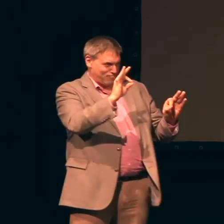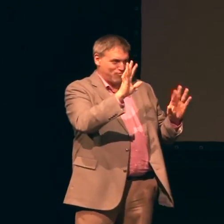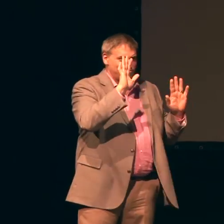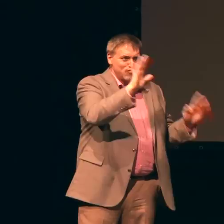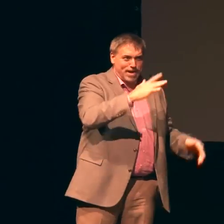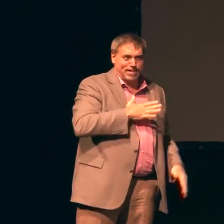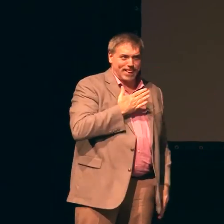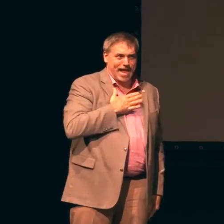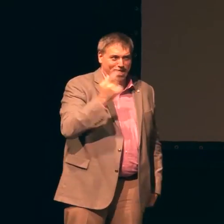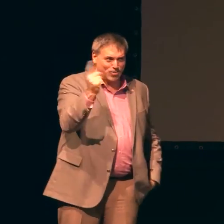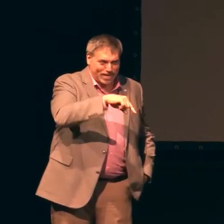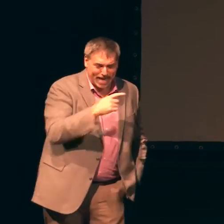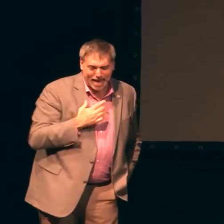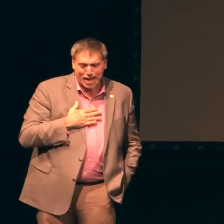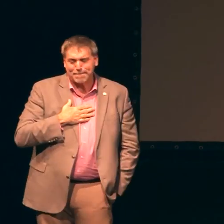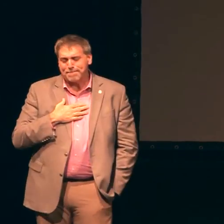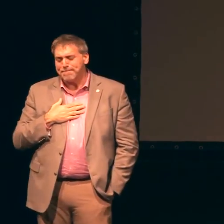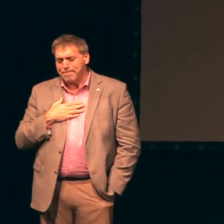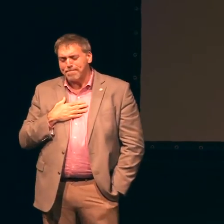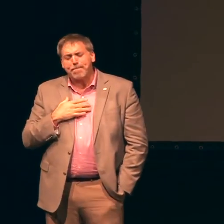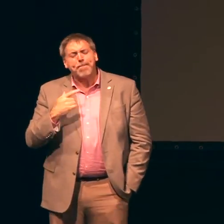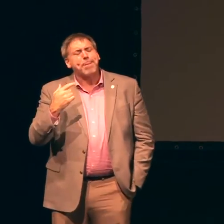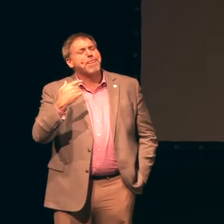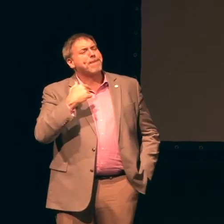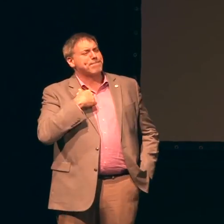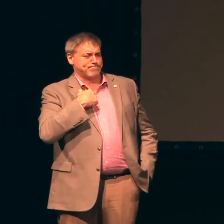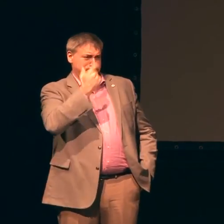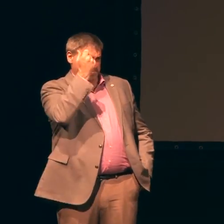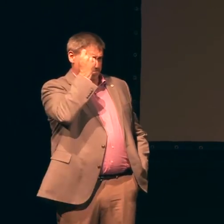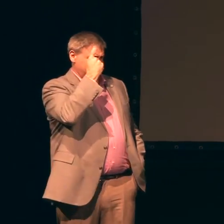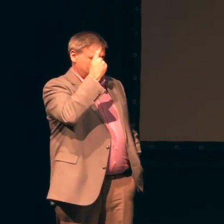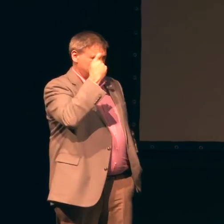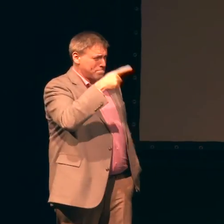representatives? Terrific, I'm so glad you came.